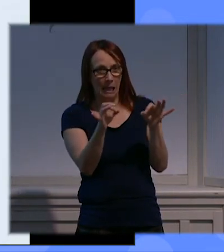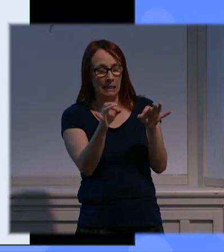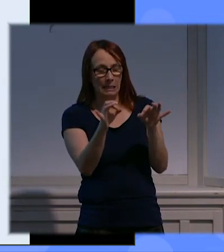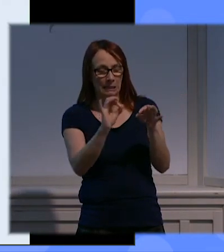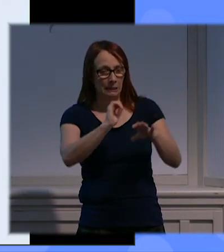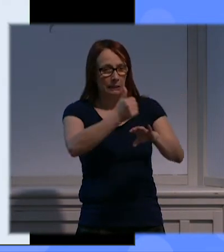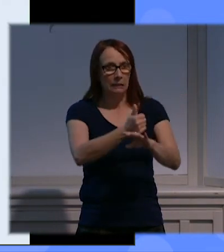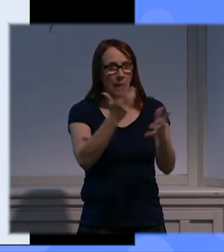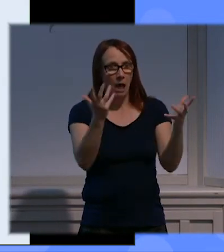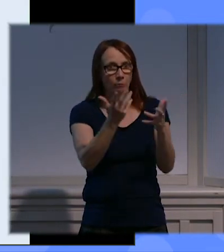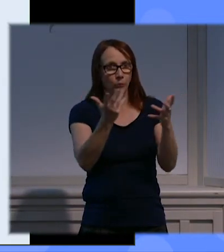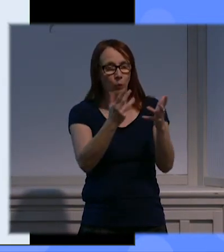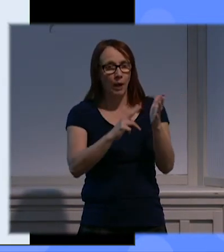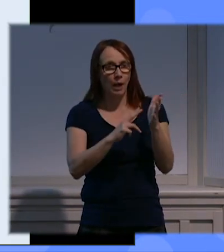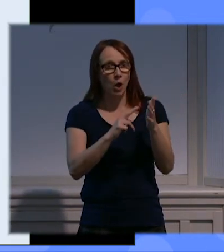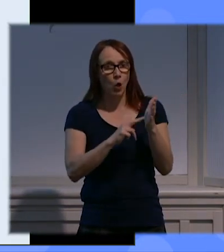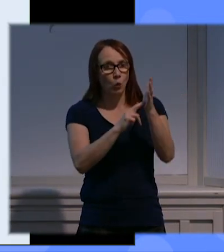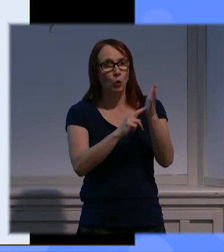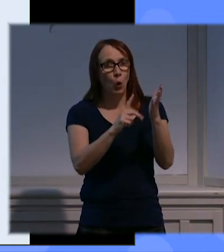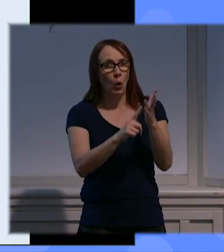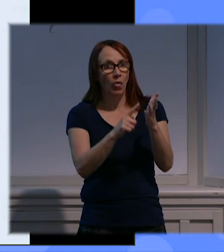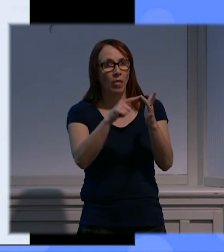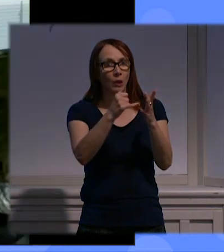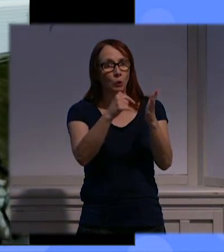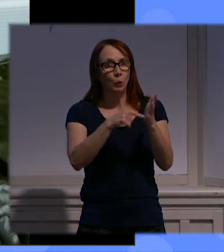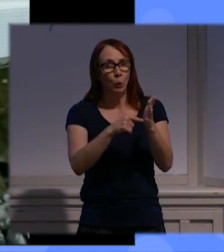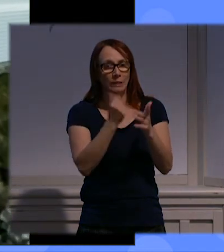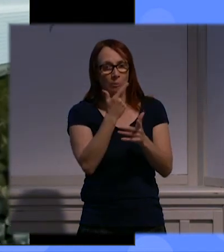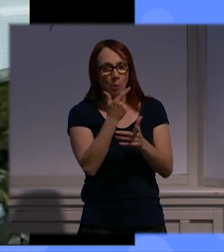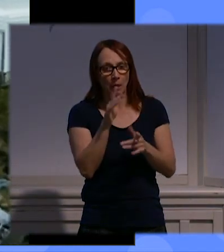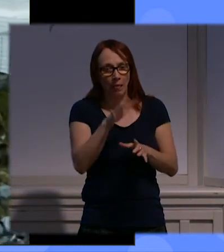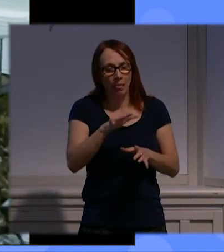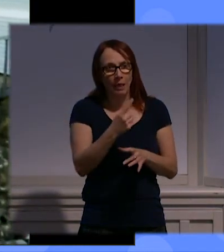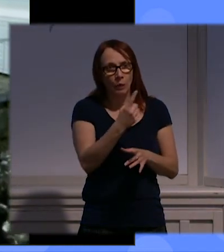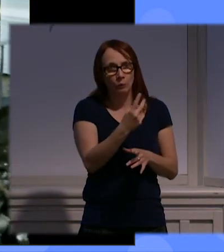Island of North Uist population 1200 they wrap around an Arts Centre any